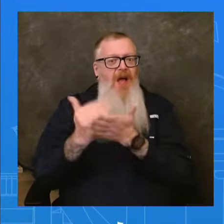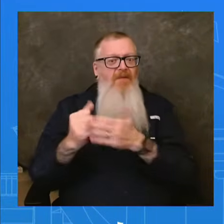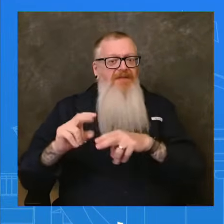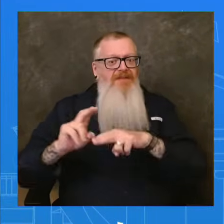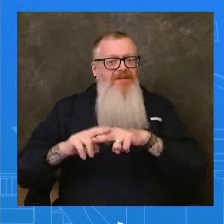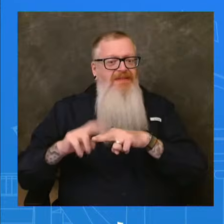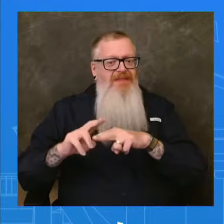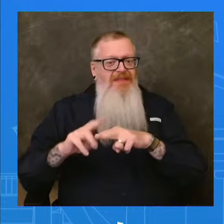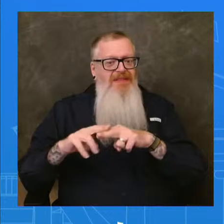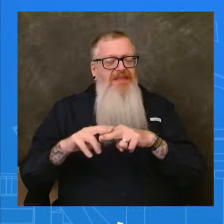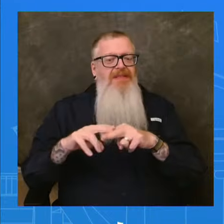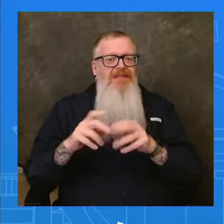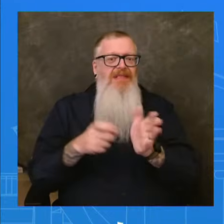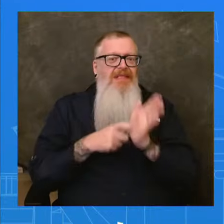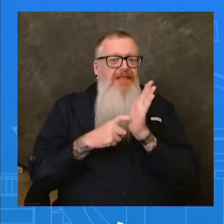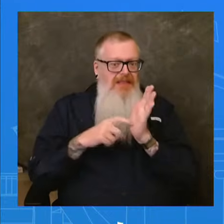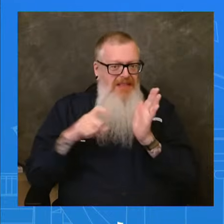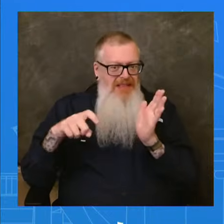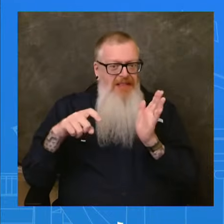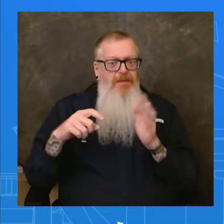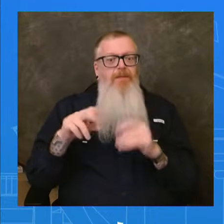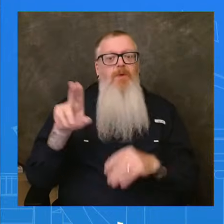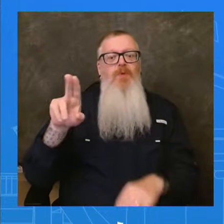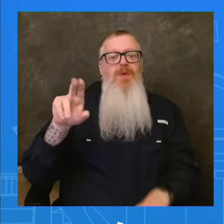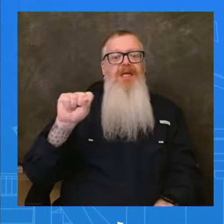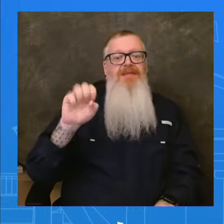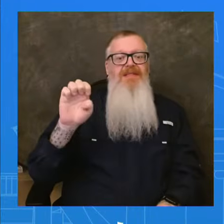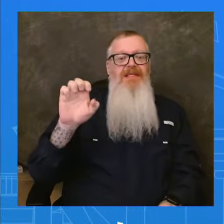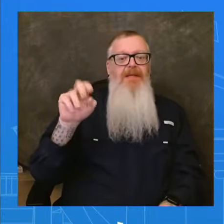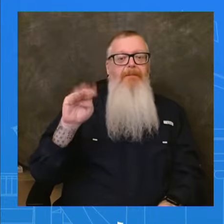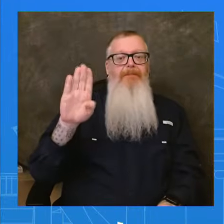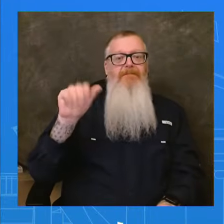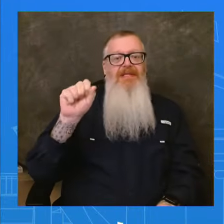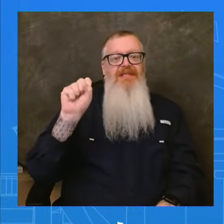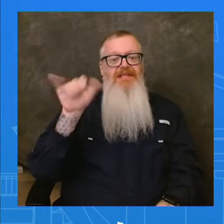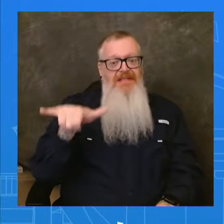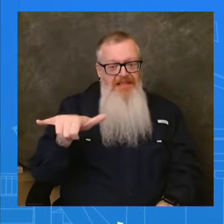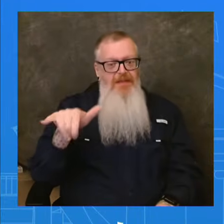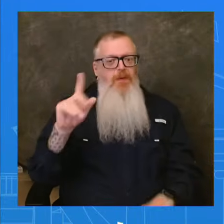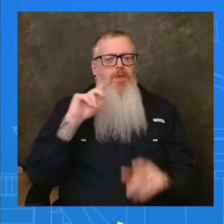and can help Americans who need emergency passports or other documentation.